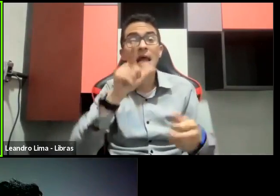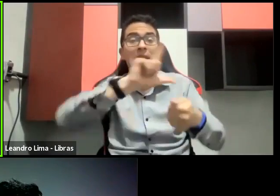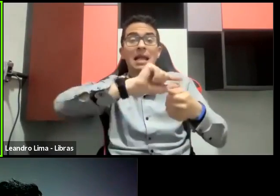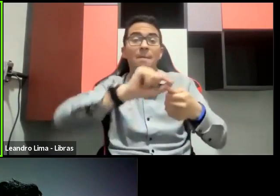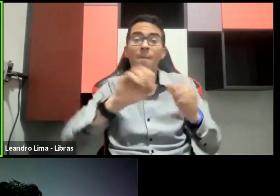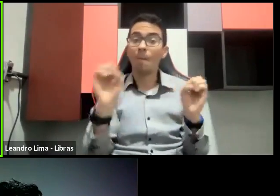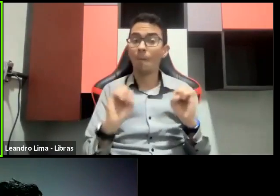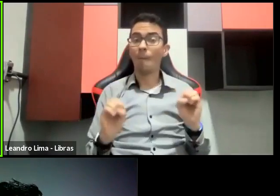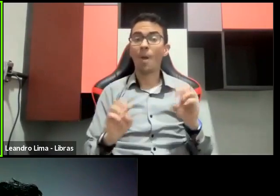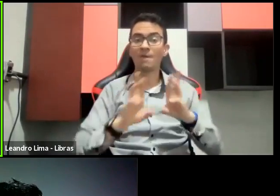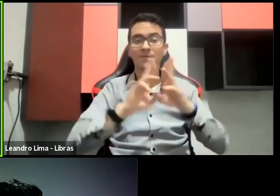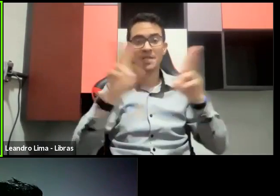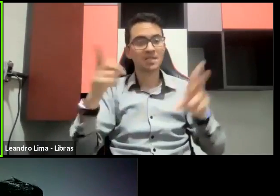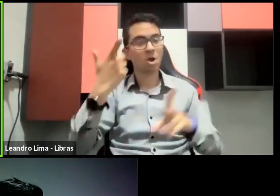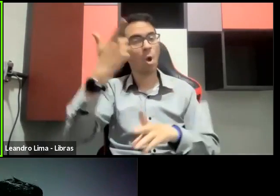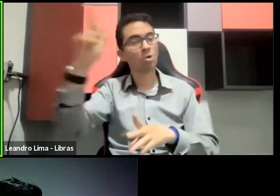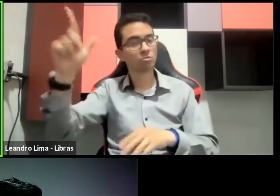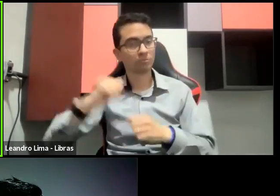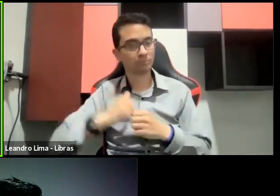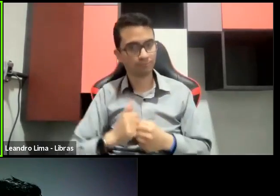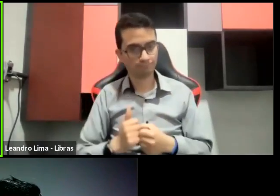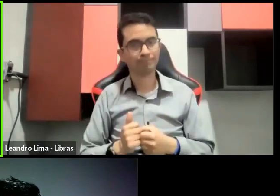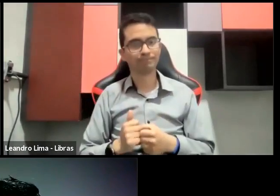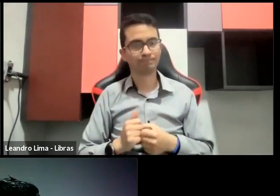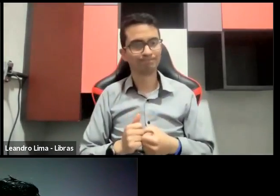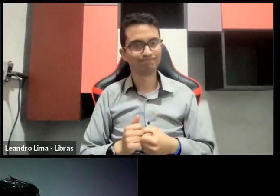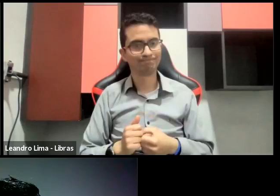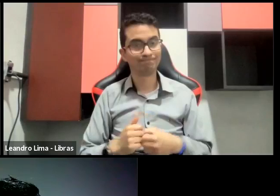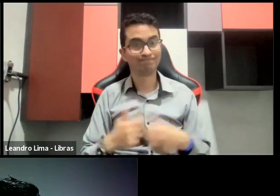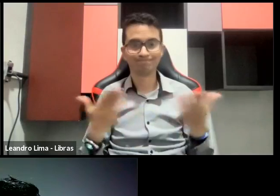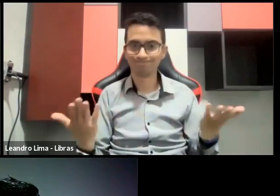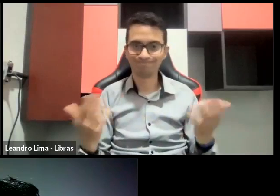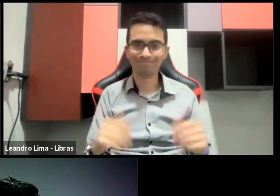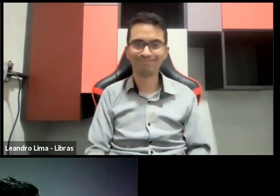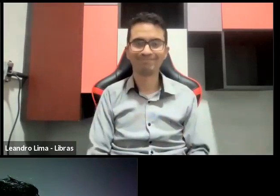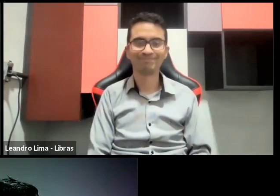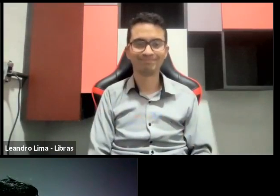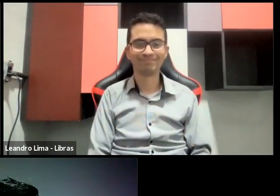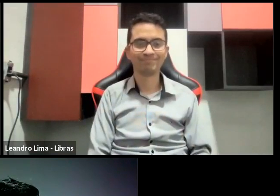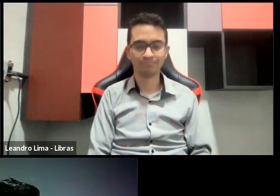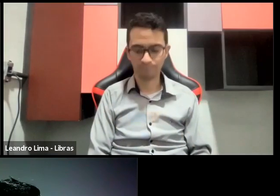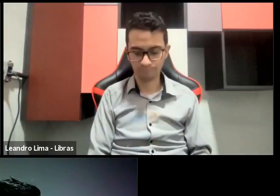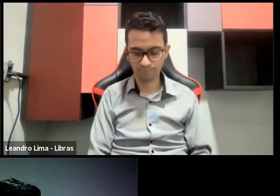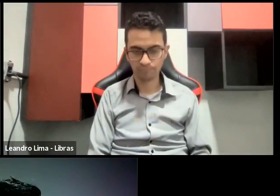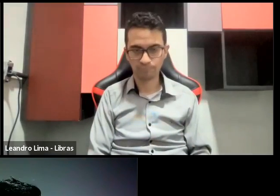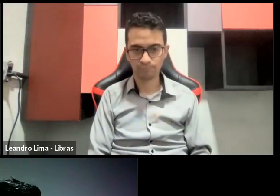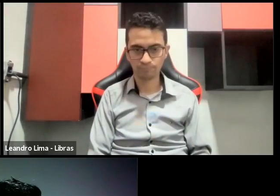So. So, you. So both papers are